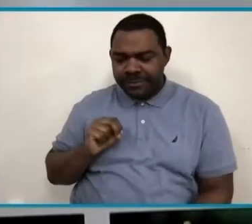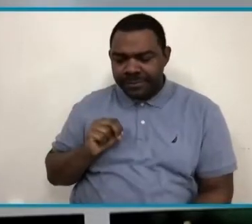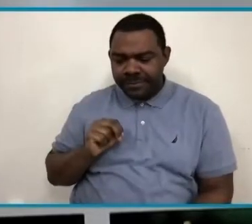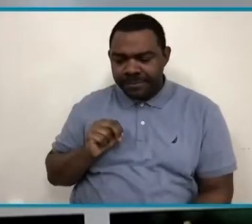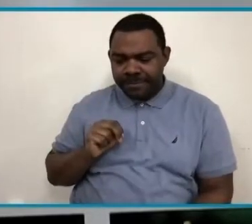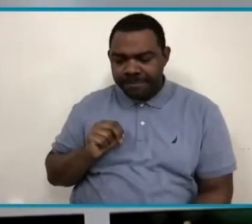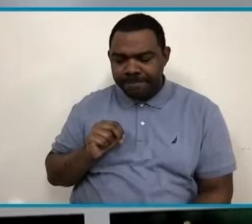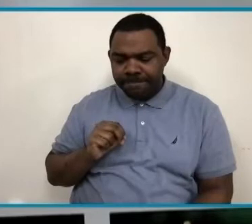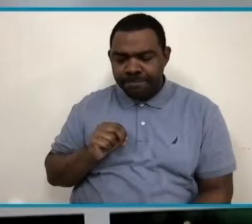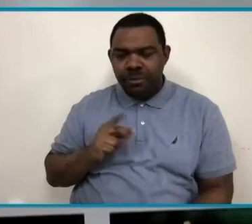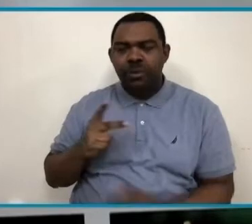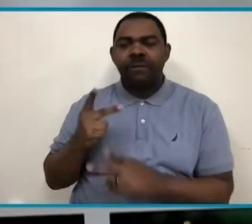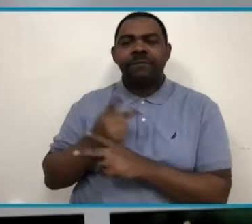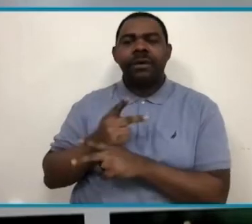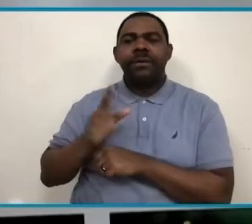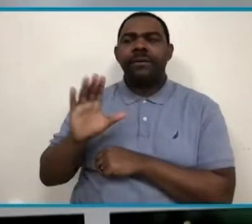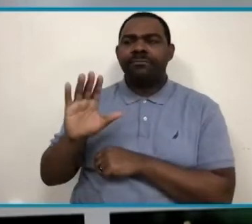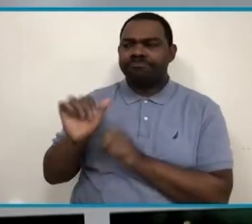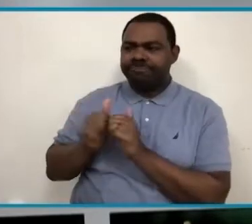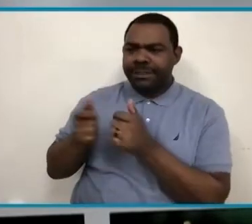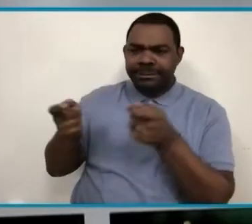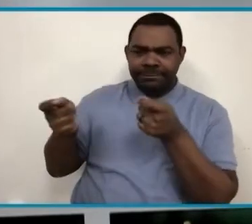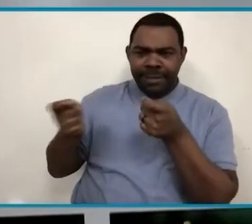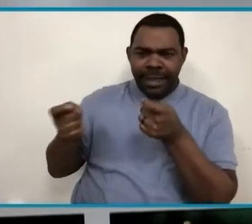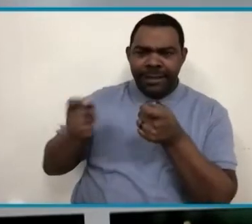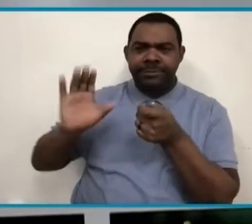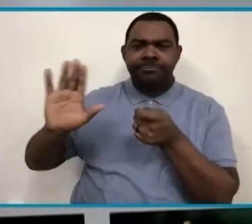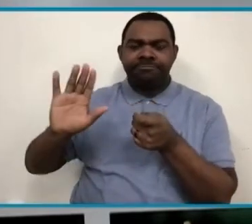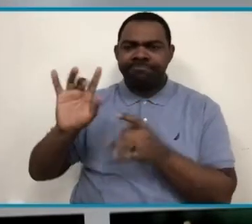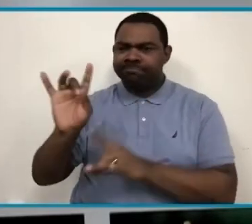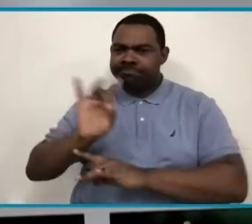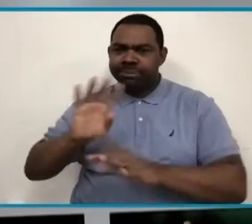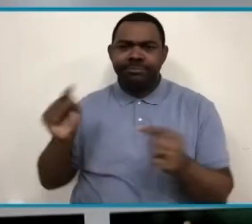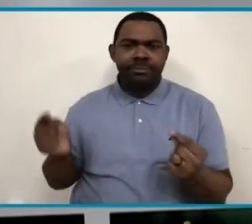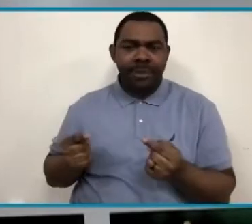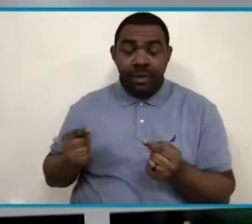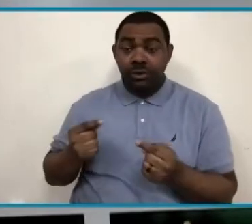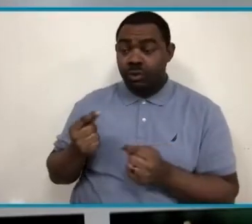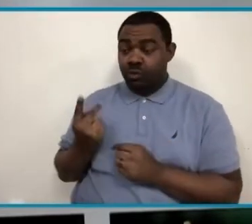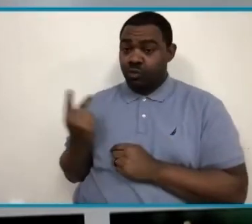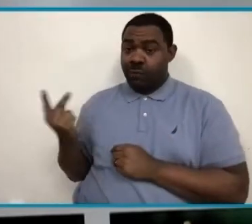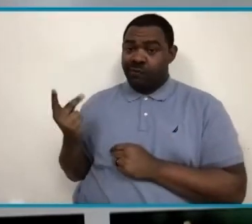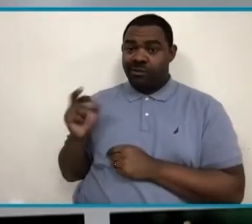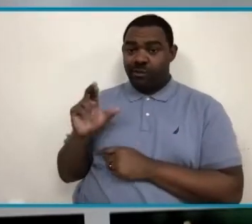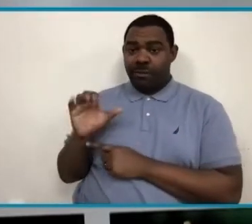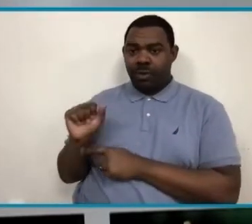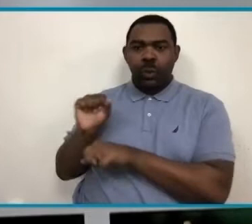pain management. And so we have been working together quite a while in adapting that protocol to make